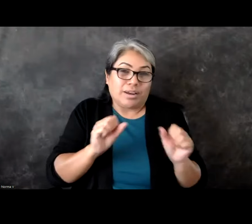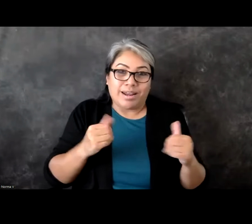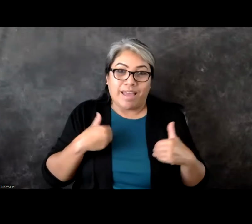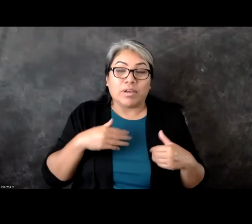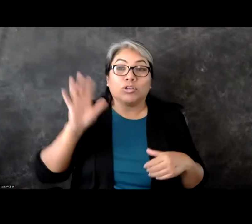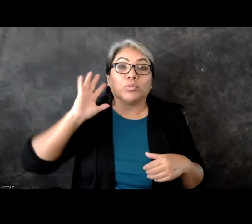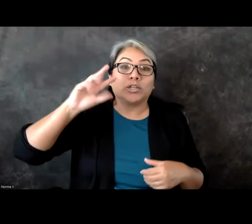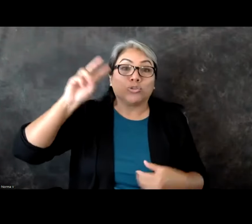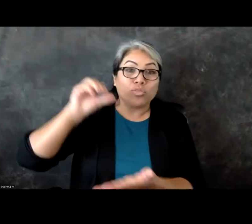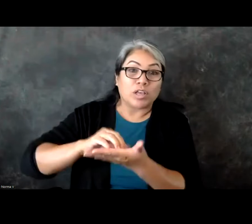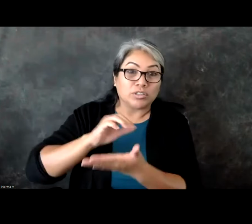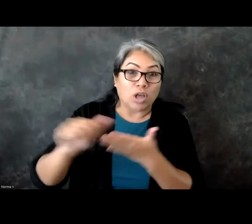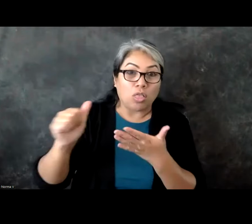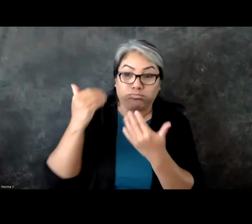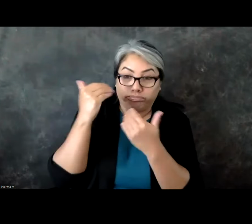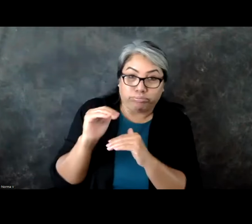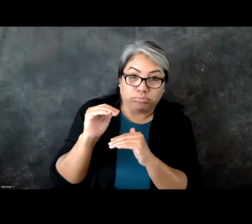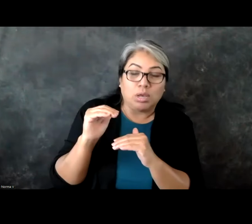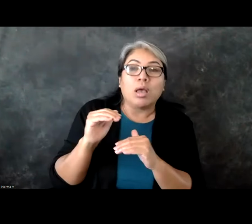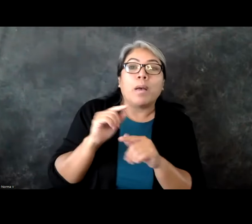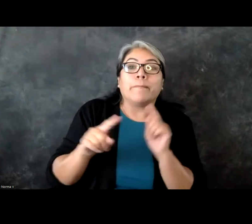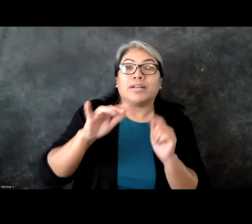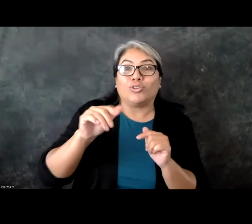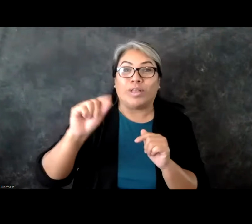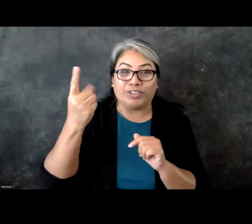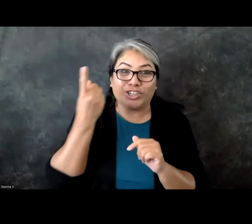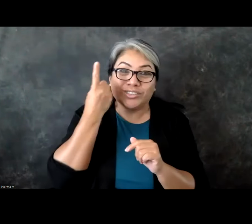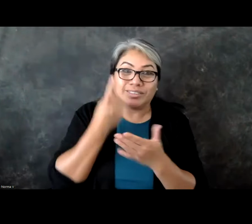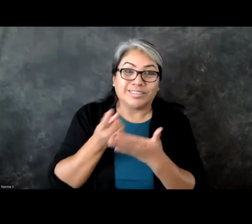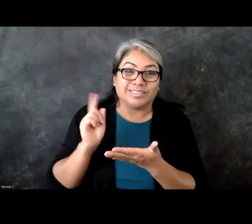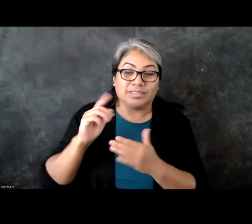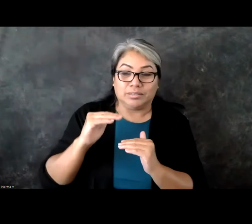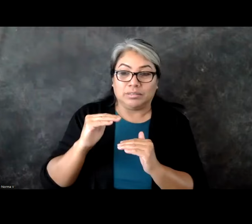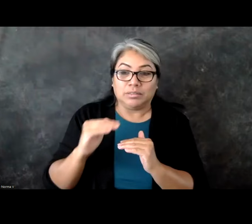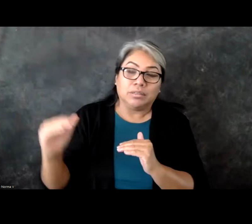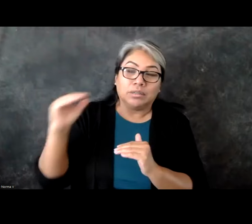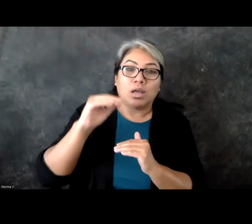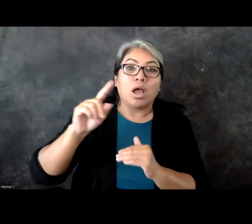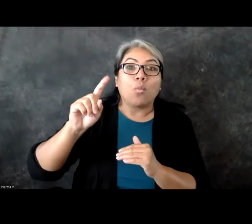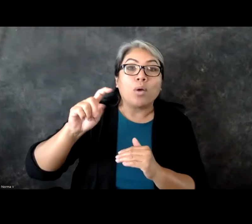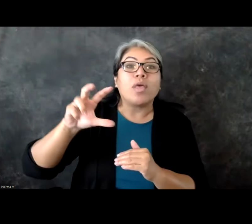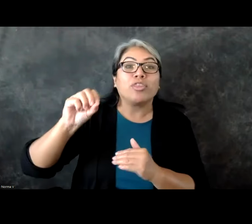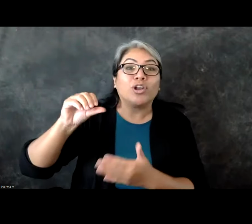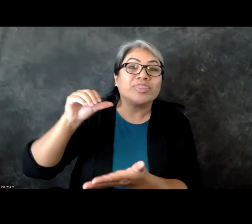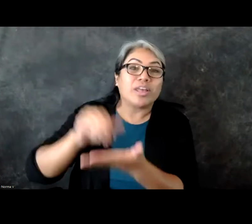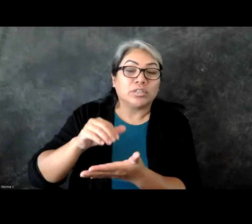resources that a Medi-Cal applicant can have. It used